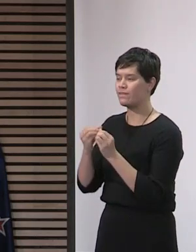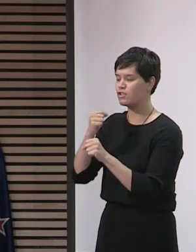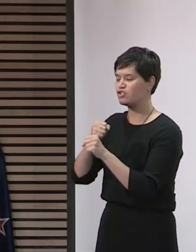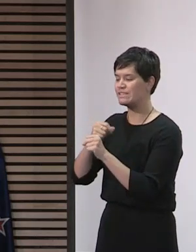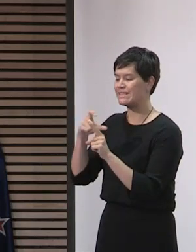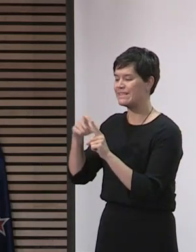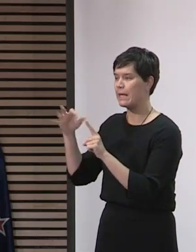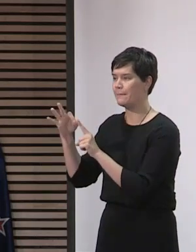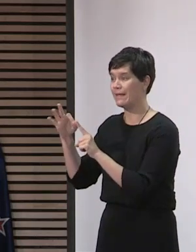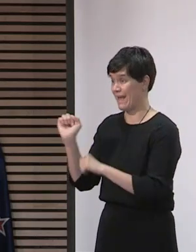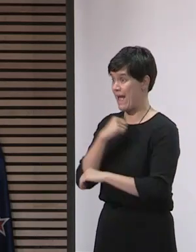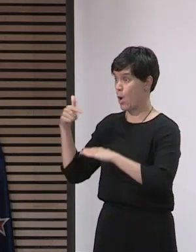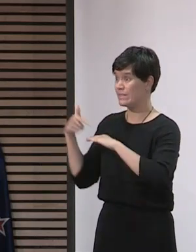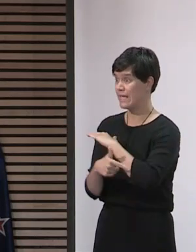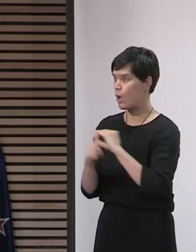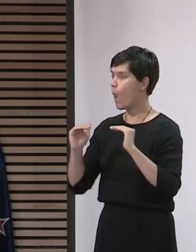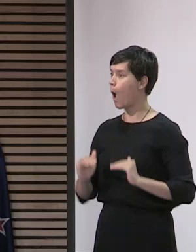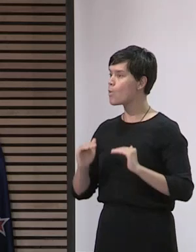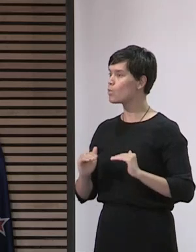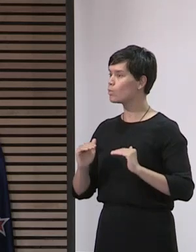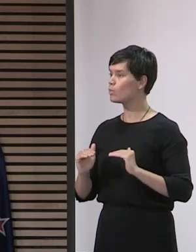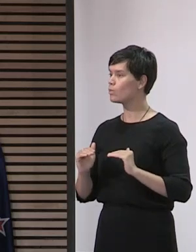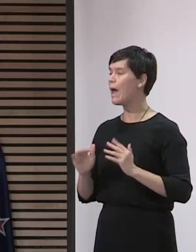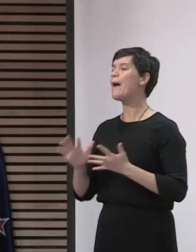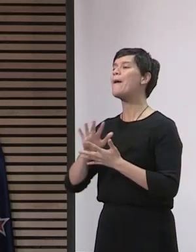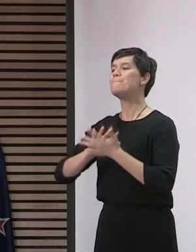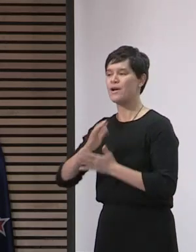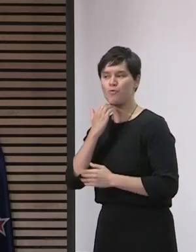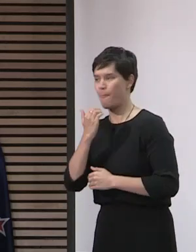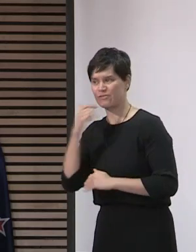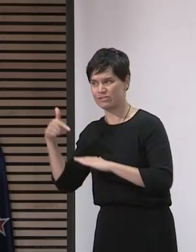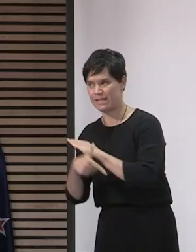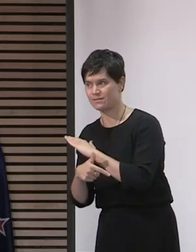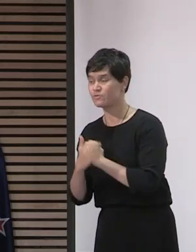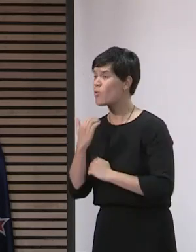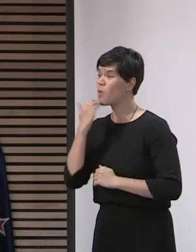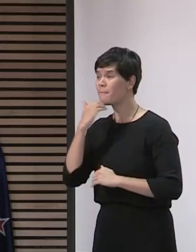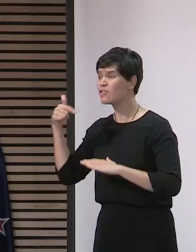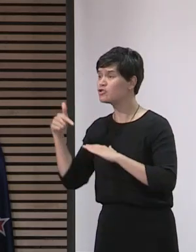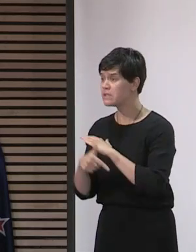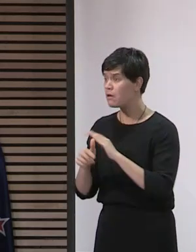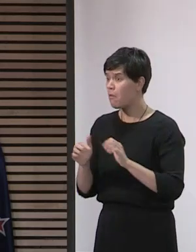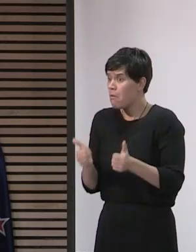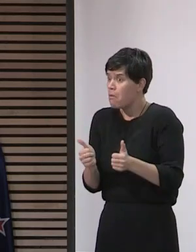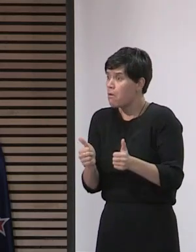our debt levels - relative to GDP, when you compare us to the rest of the world - were very, very low. Because we